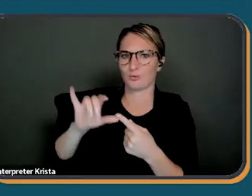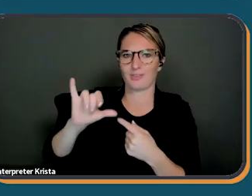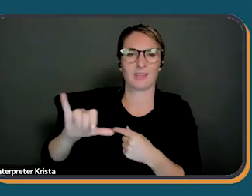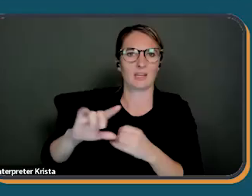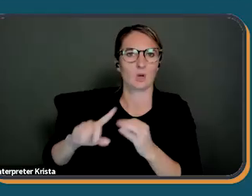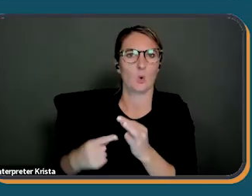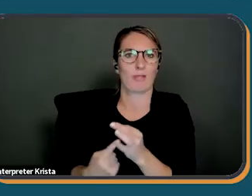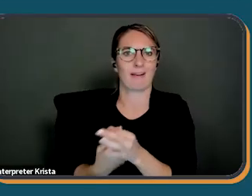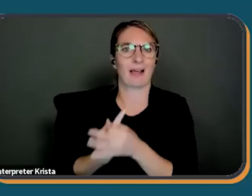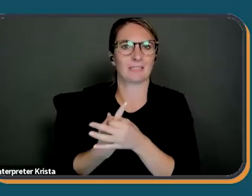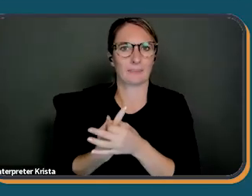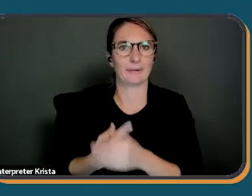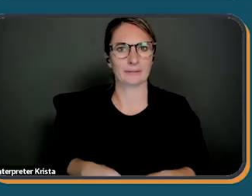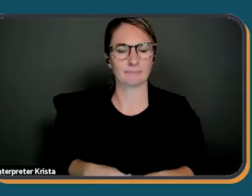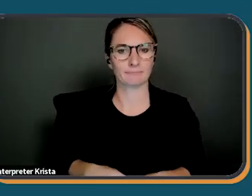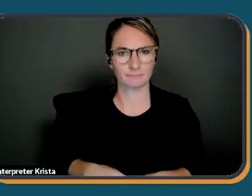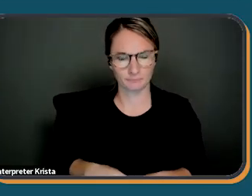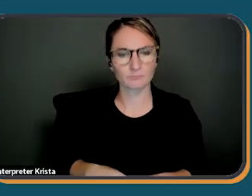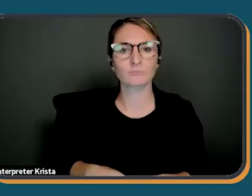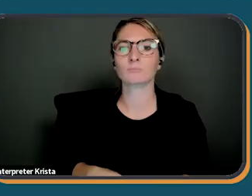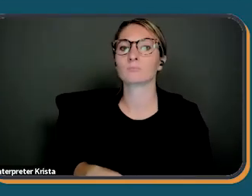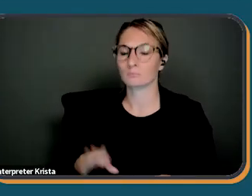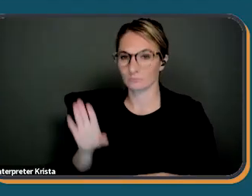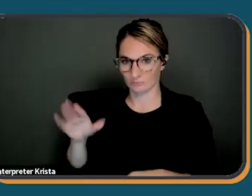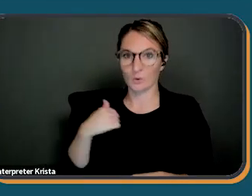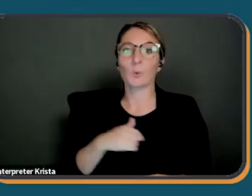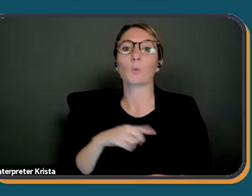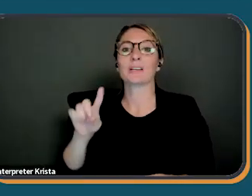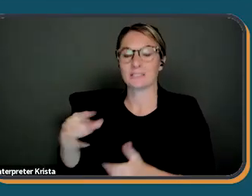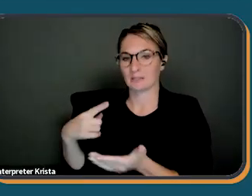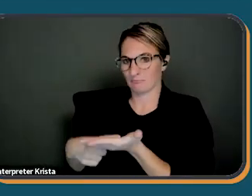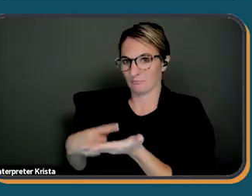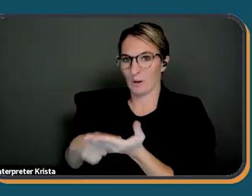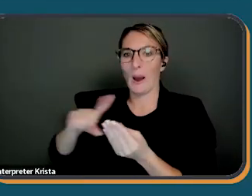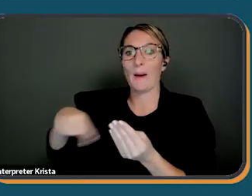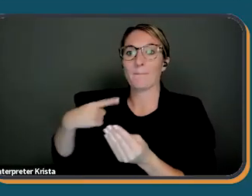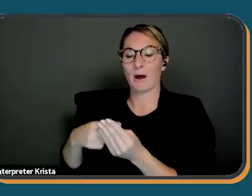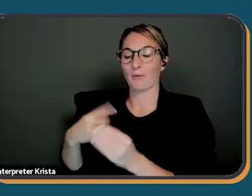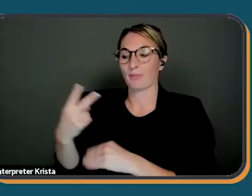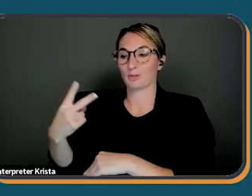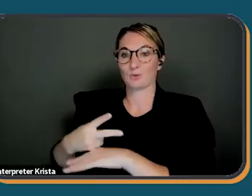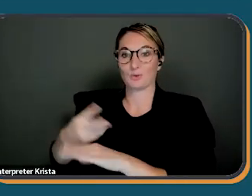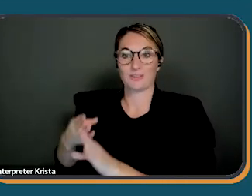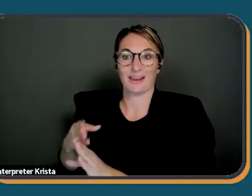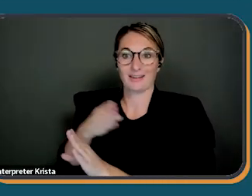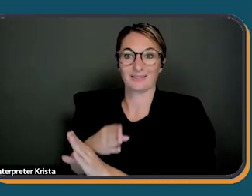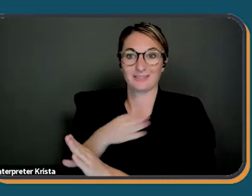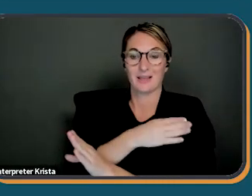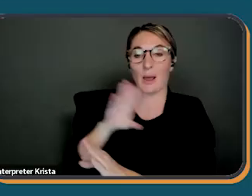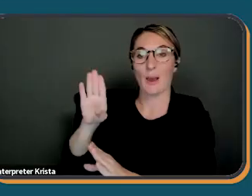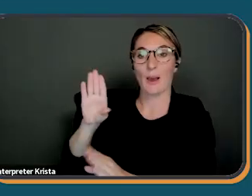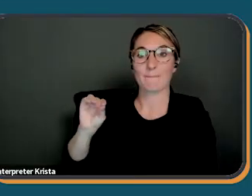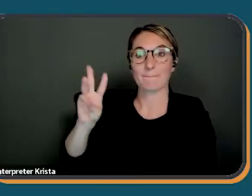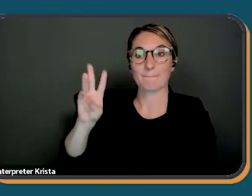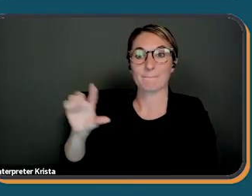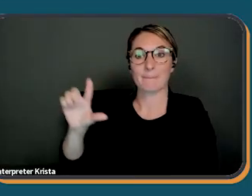Brooke Cruz: Yeah we've talked a little bit about that the bowel prep process is